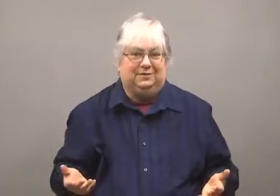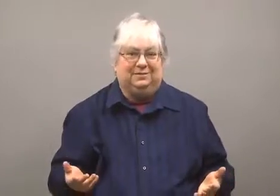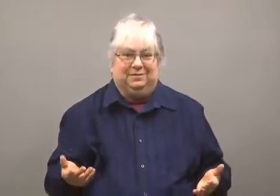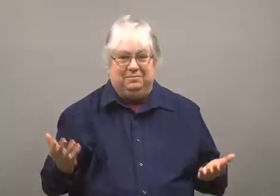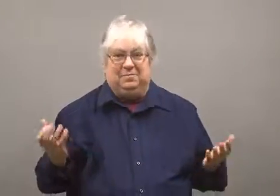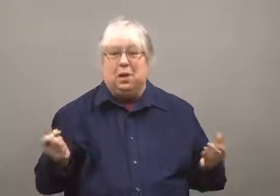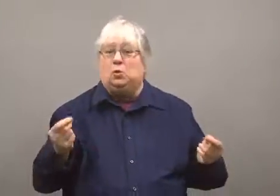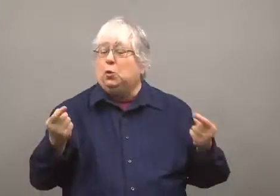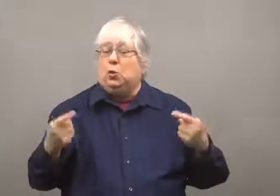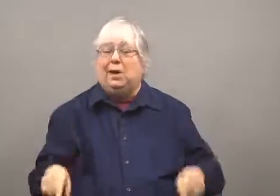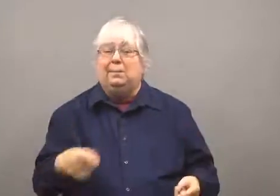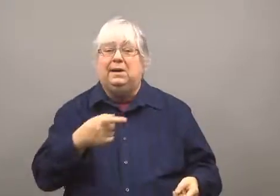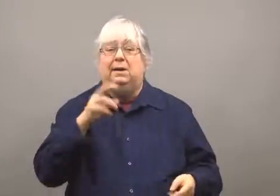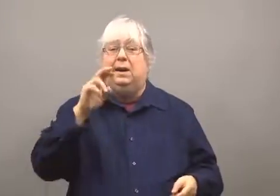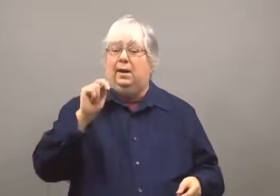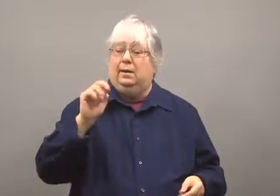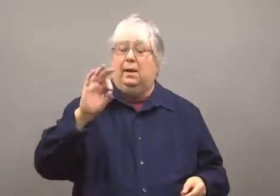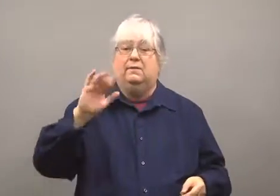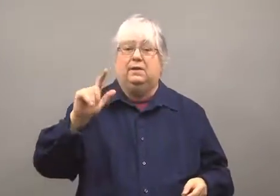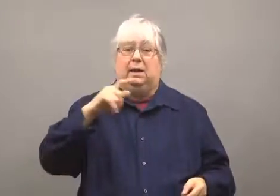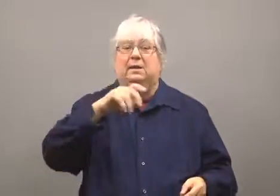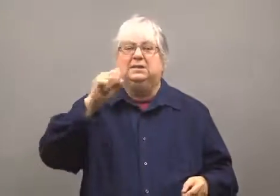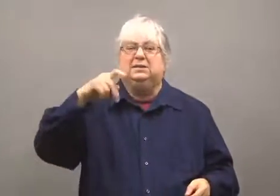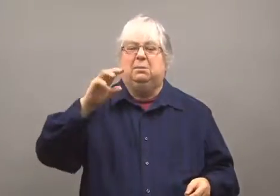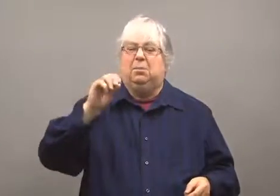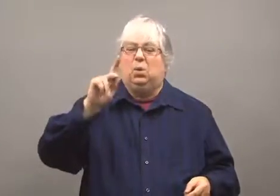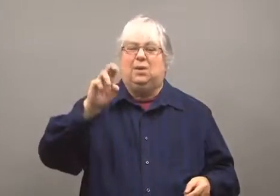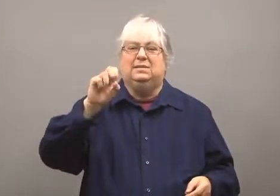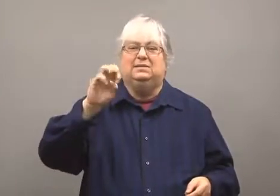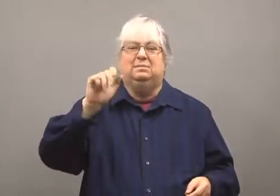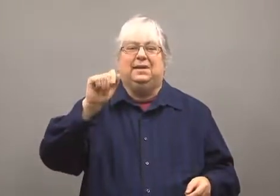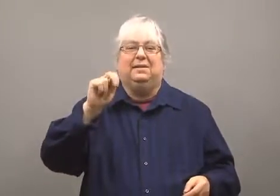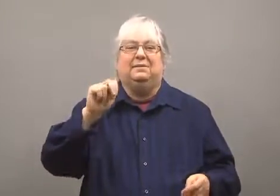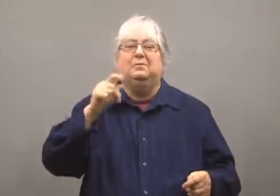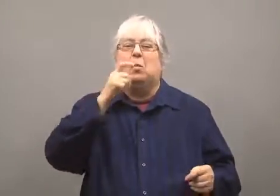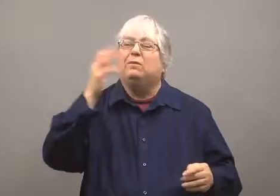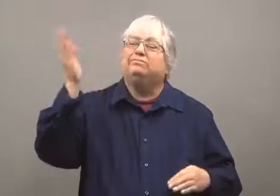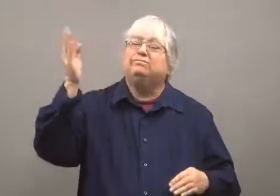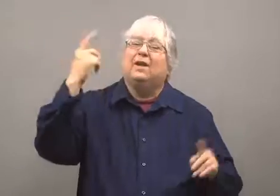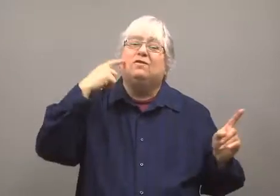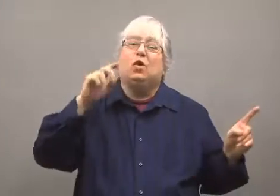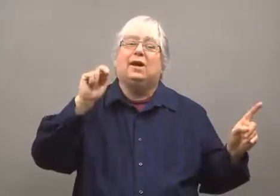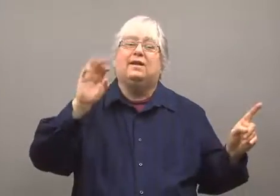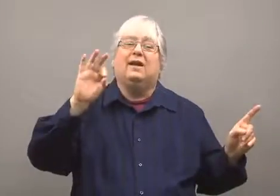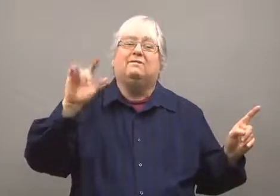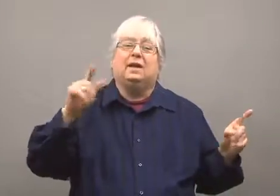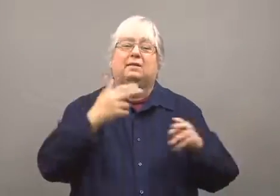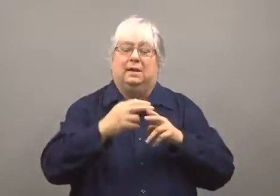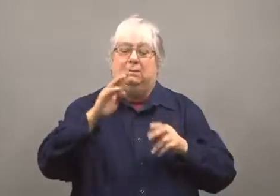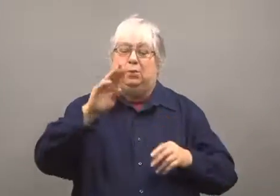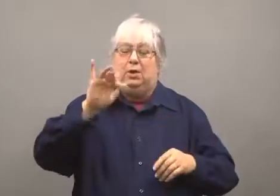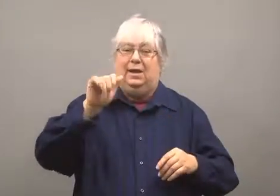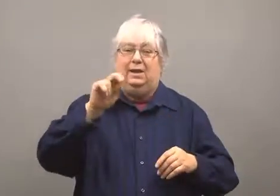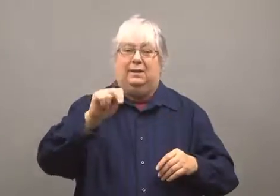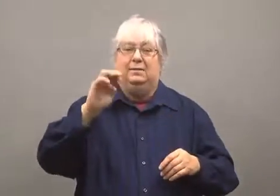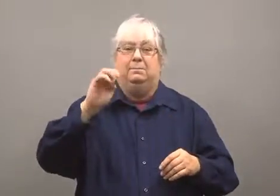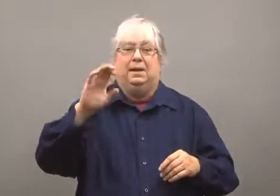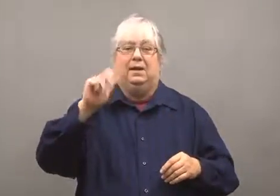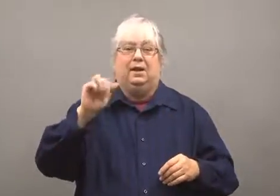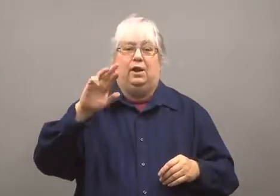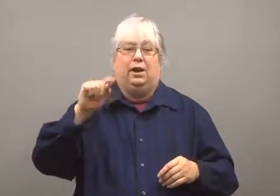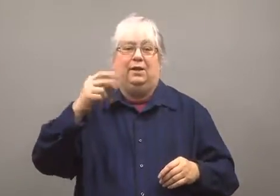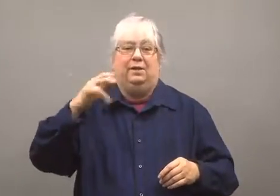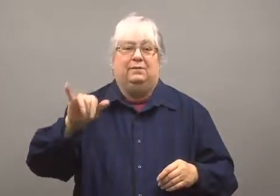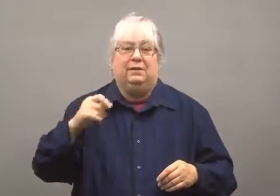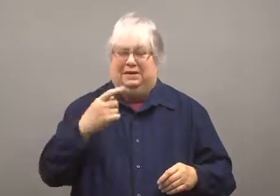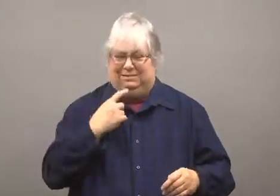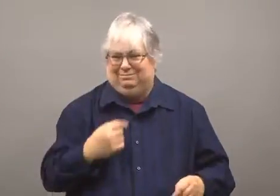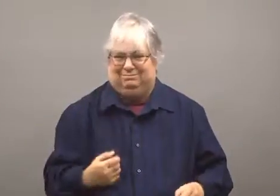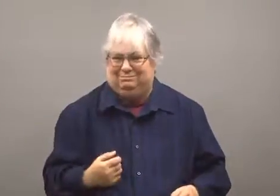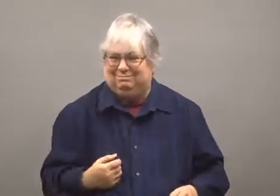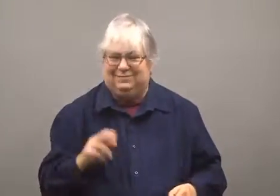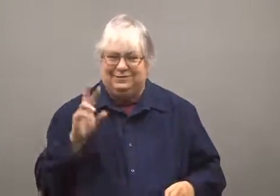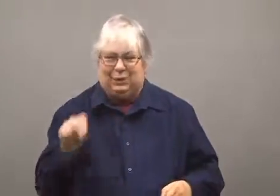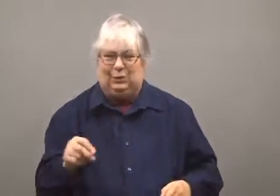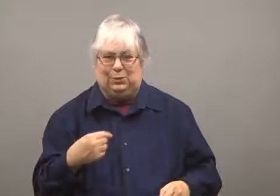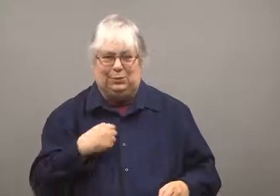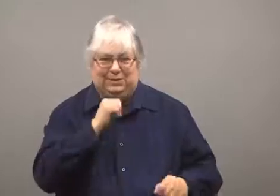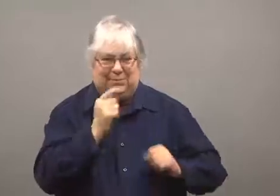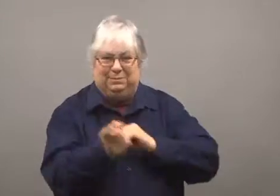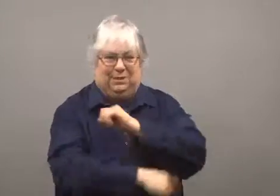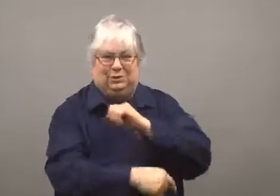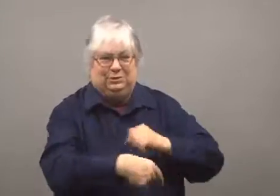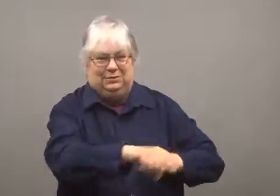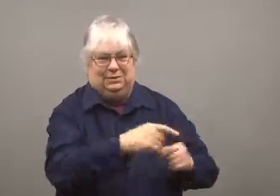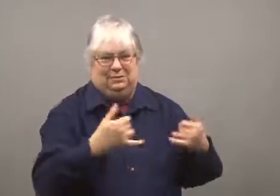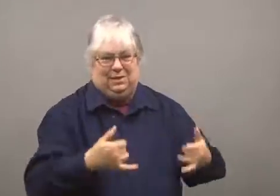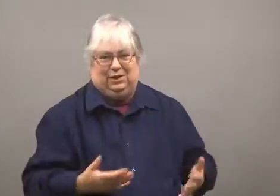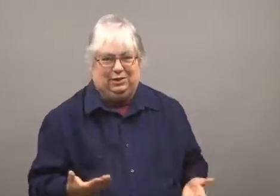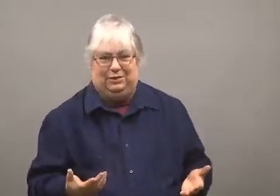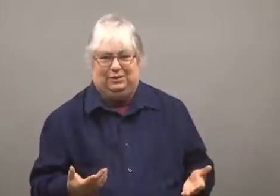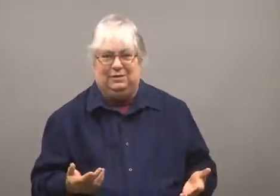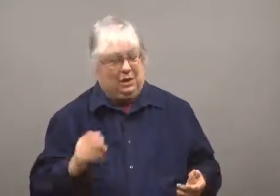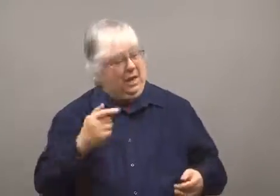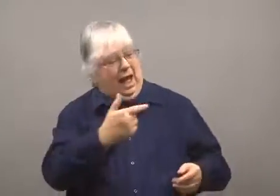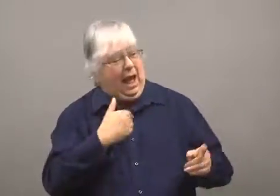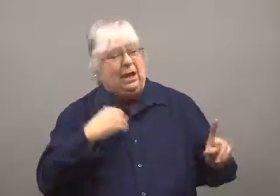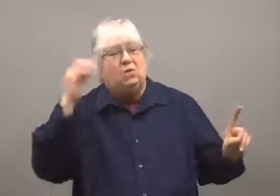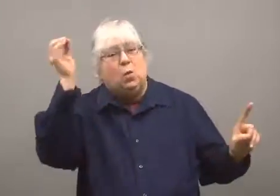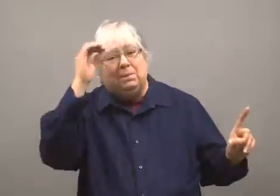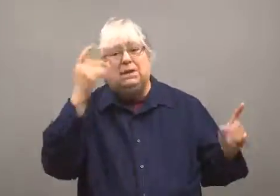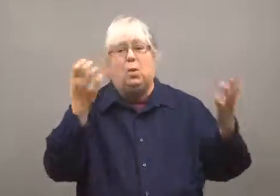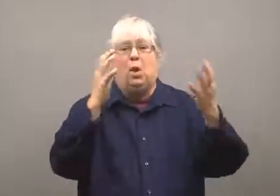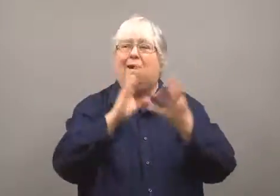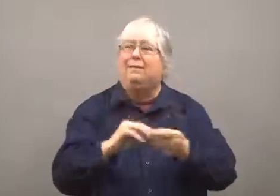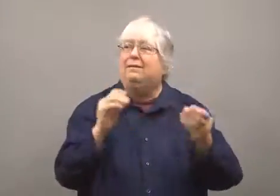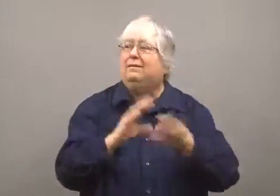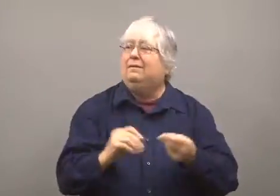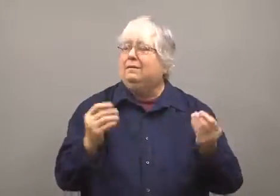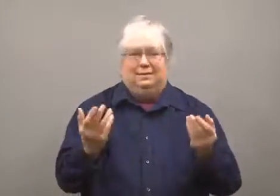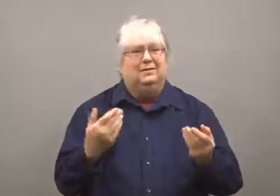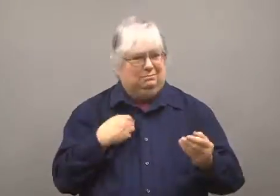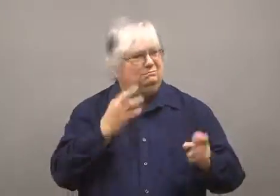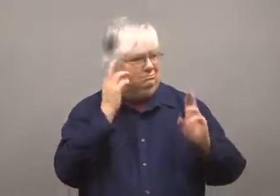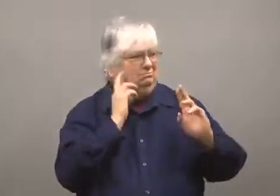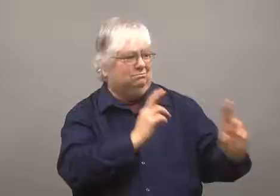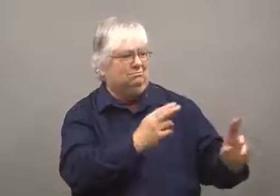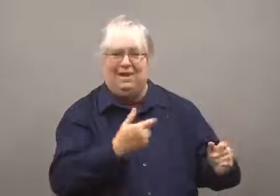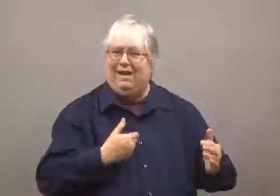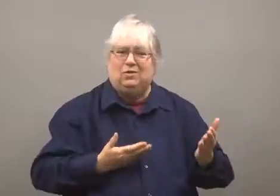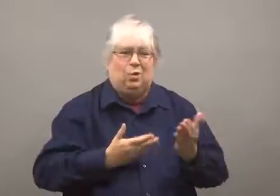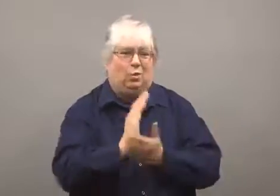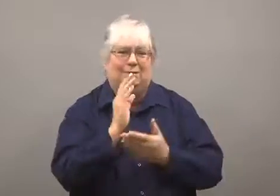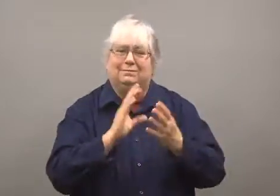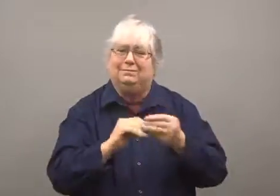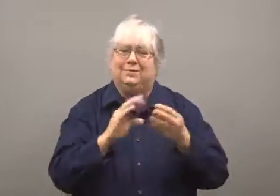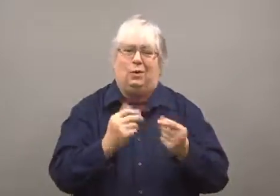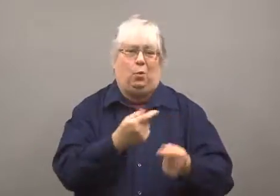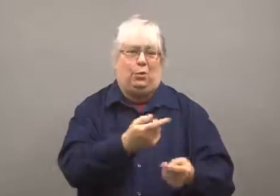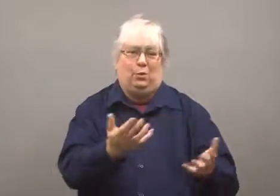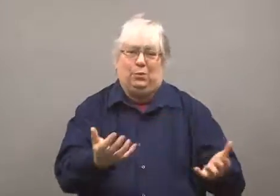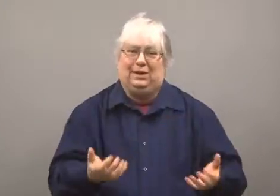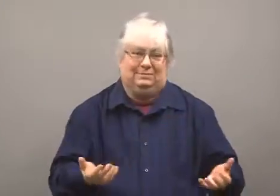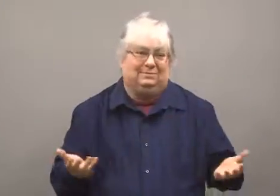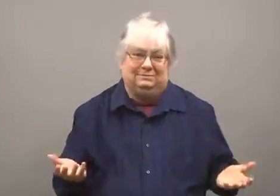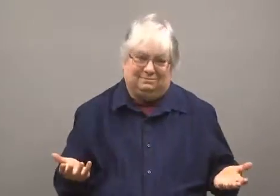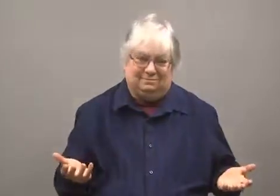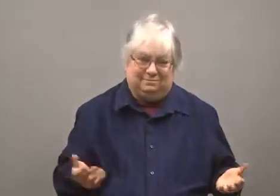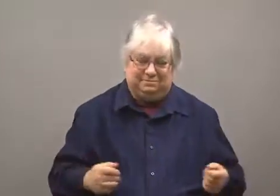NFL spokesman Brian McCarthy also said the players would not be disciplined.